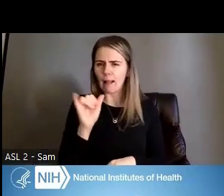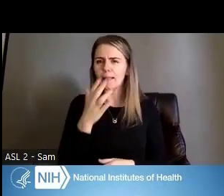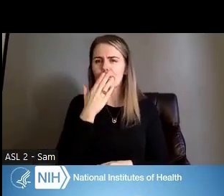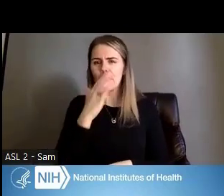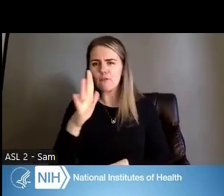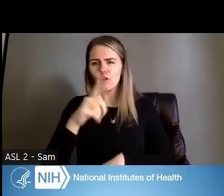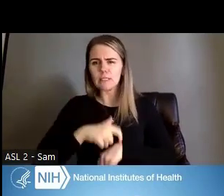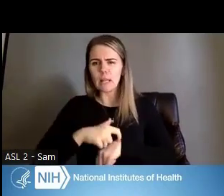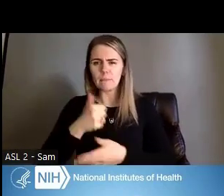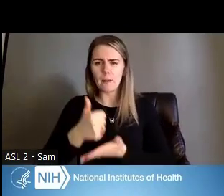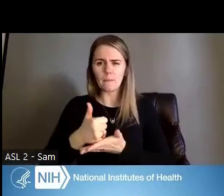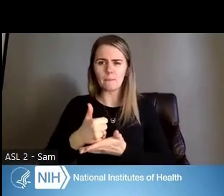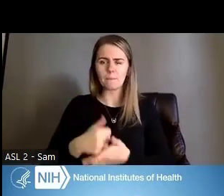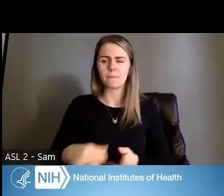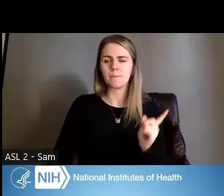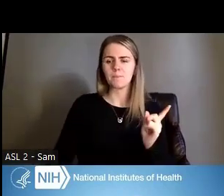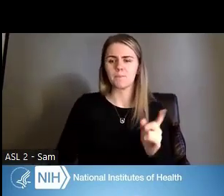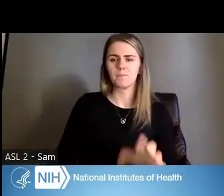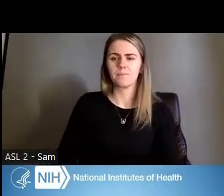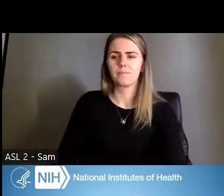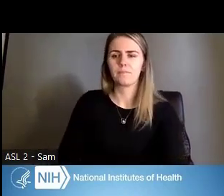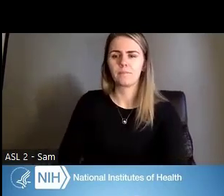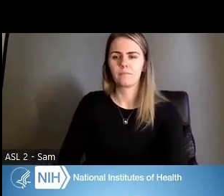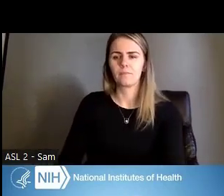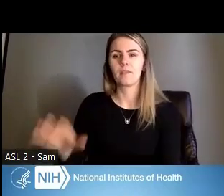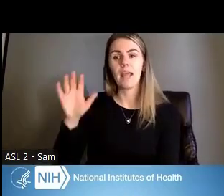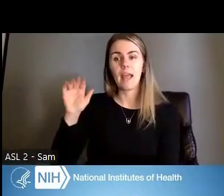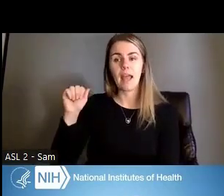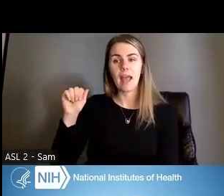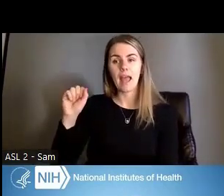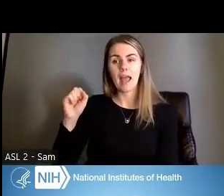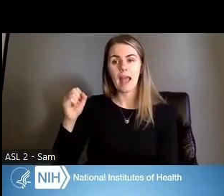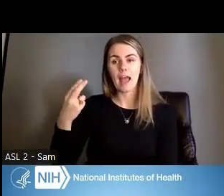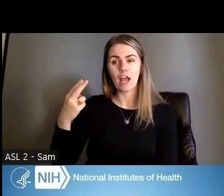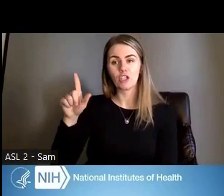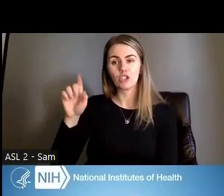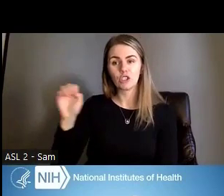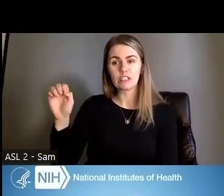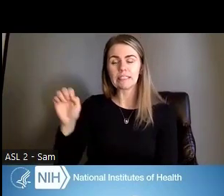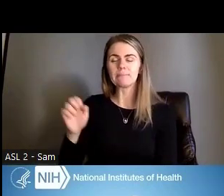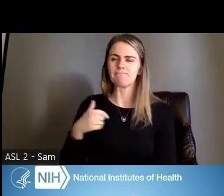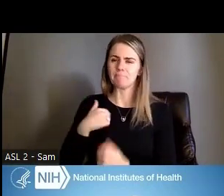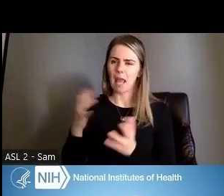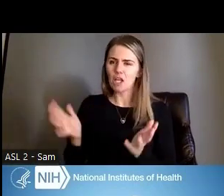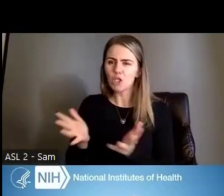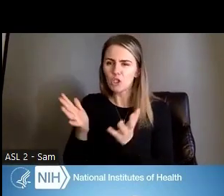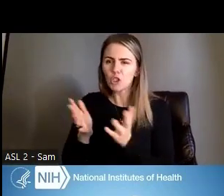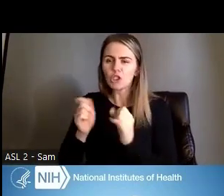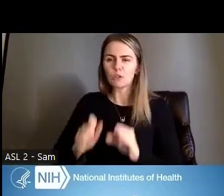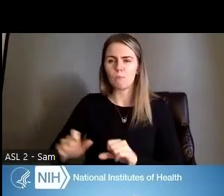Ashlee Van't Veer, PhD: So I'd really encourage you to go to the website for more information and contact